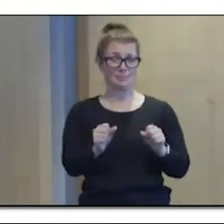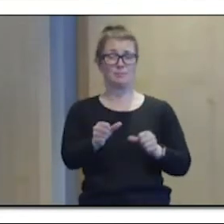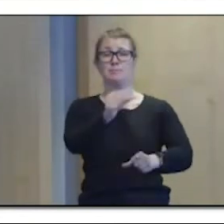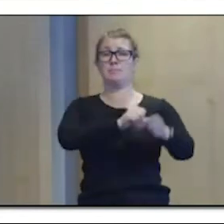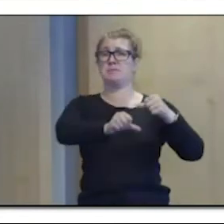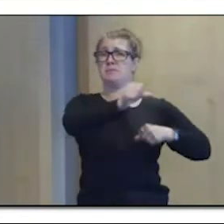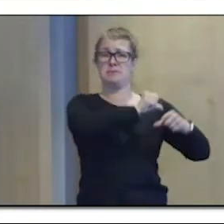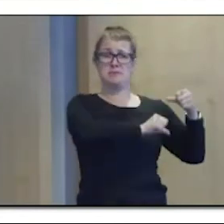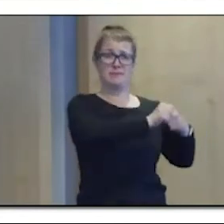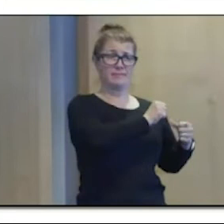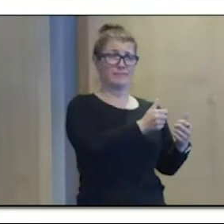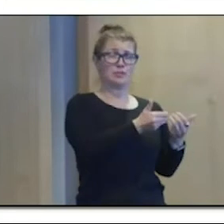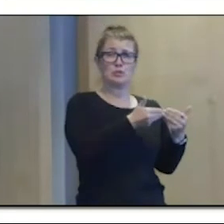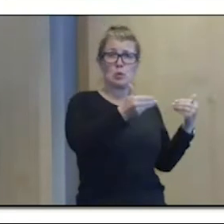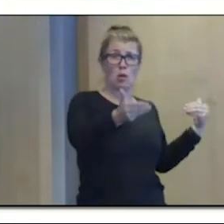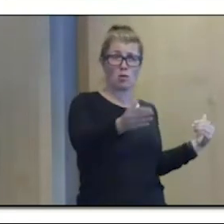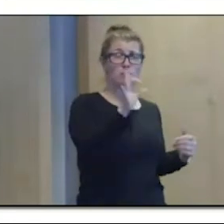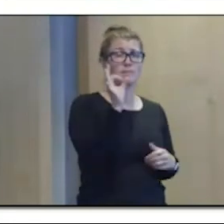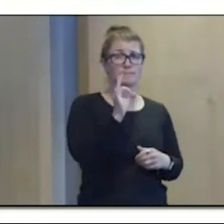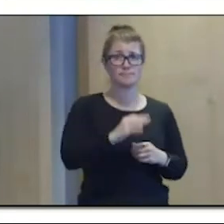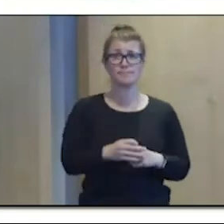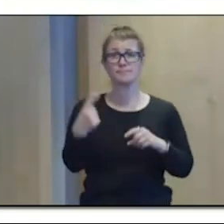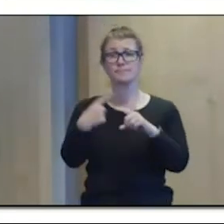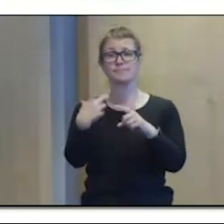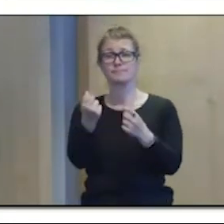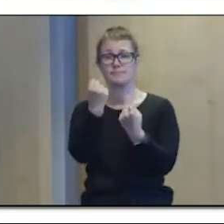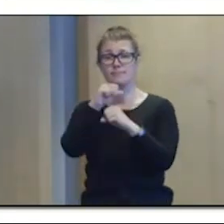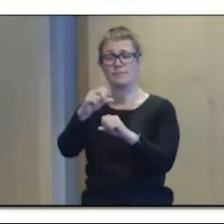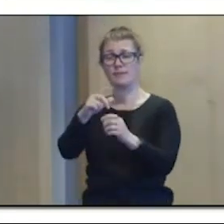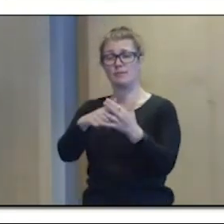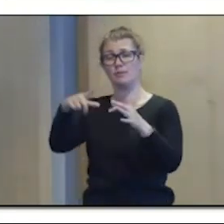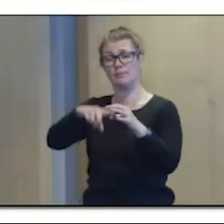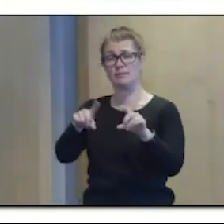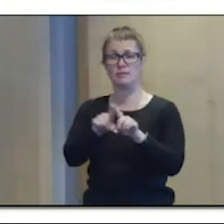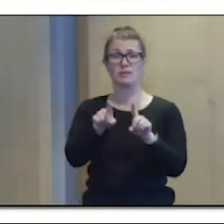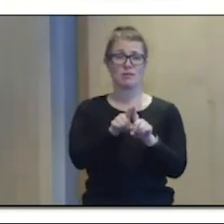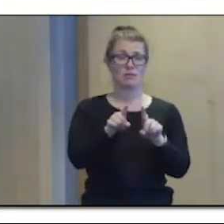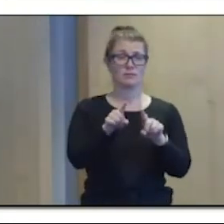and our networks have protection equipment such as fuses and surge arrestors and and those were